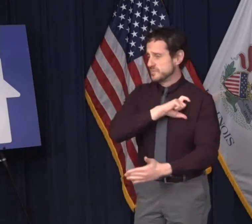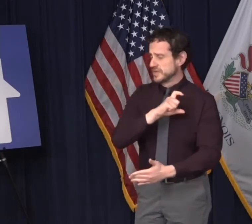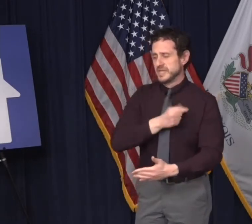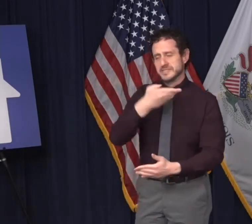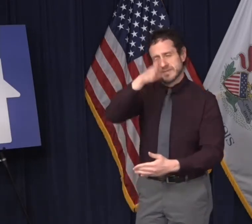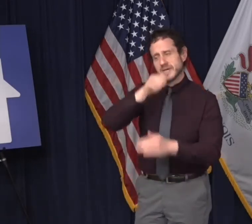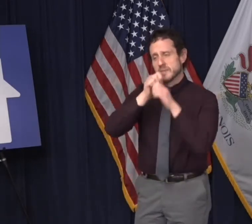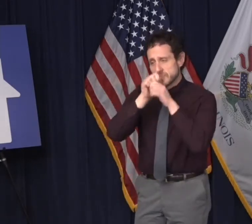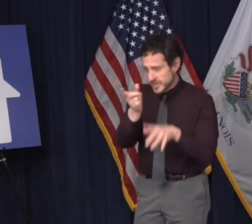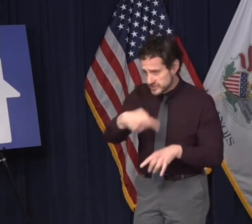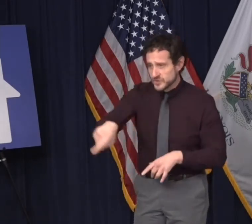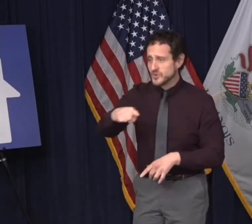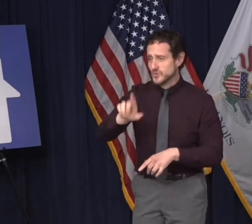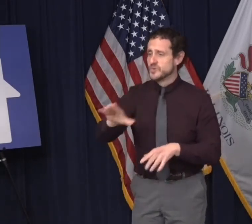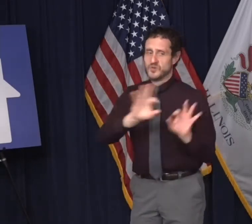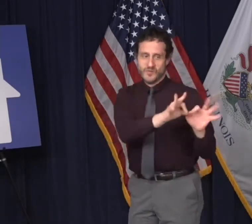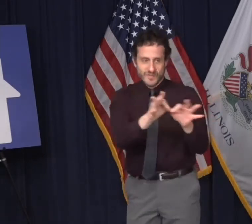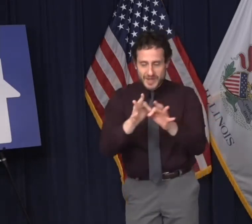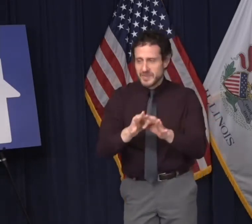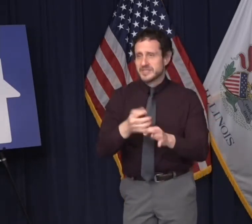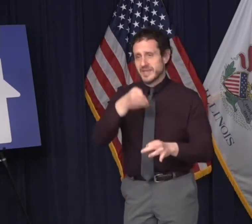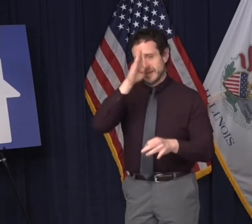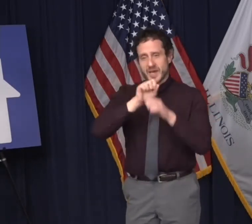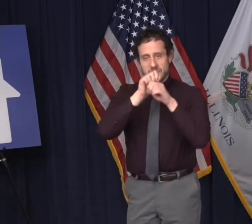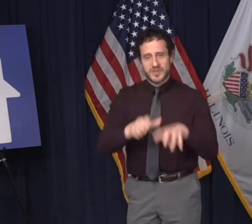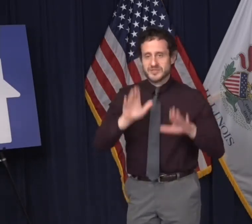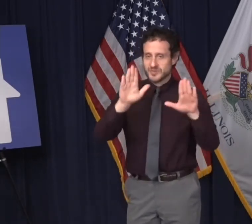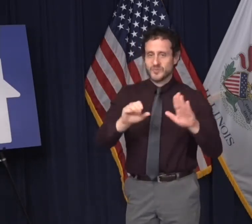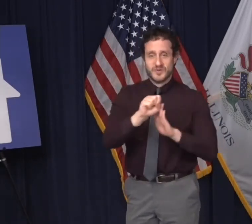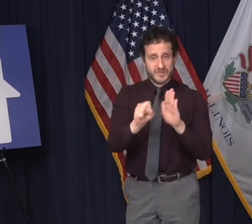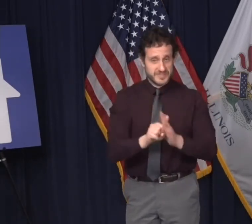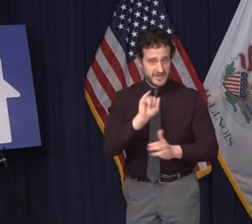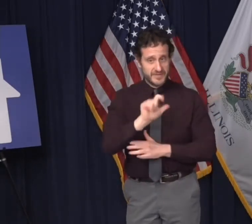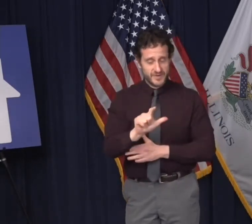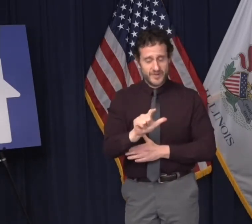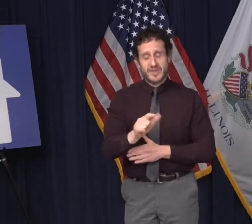ILLINOIS' FINEST, GOD BLESS YOU AND YOUR FAMILIES AND GOD BLESS THE GREAT STATE OF ILLINOIS.